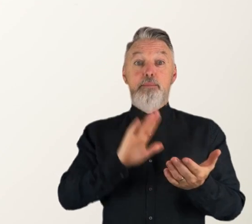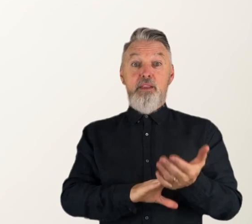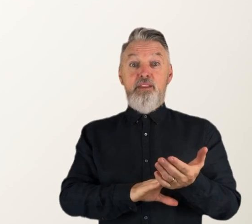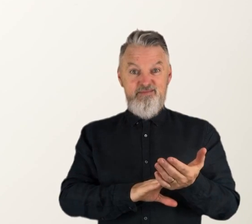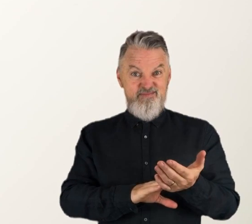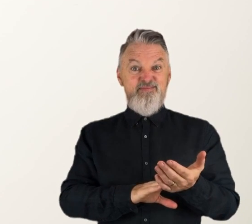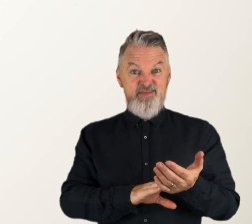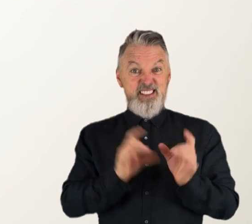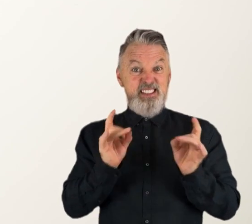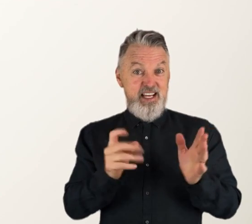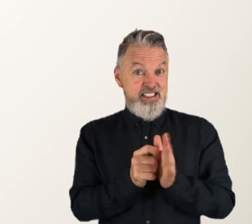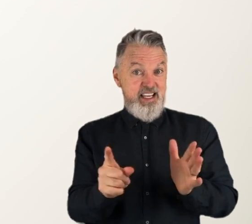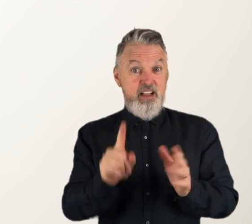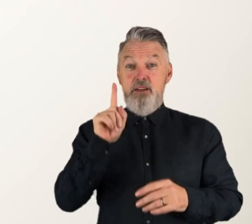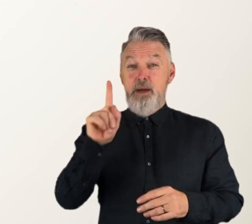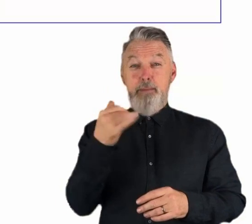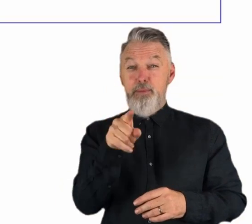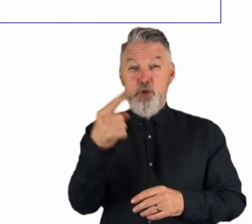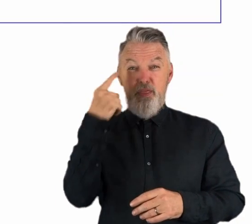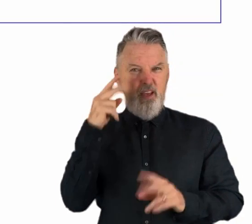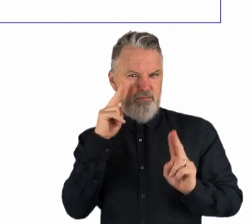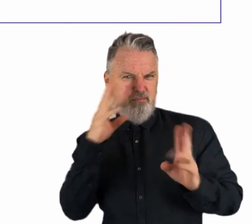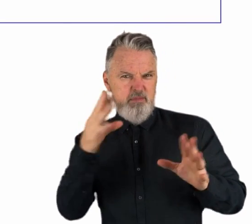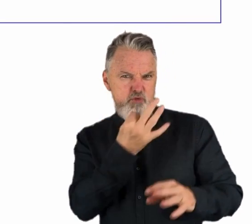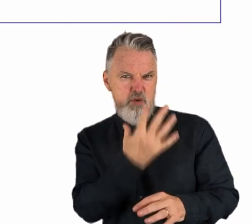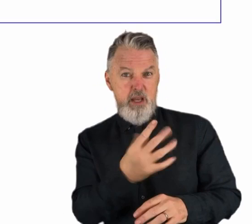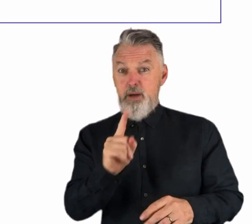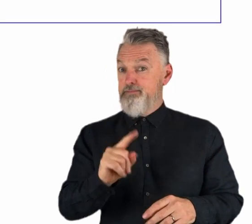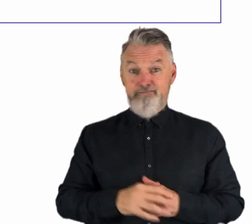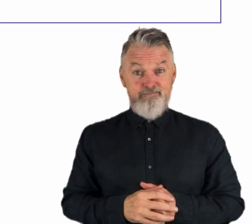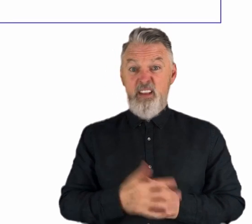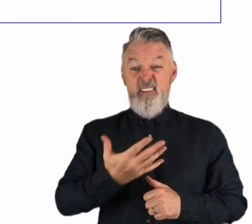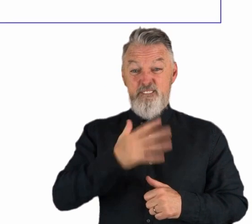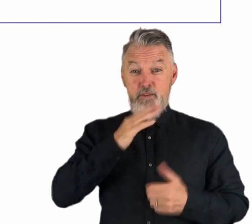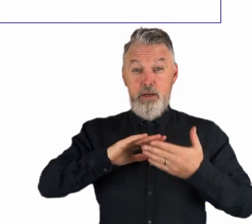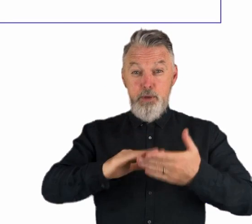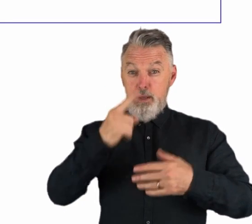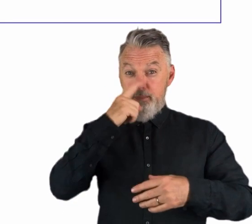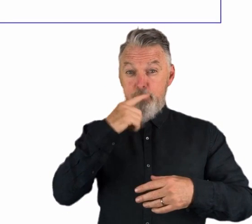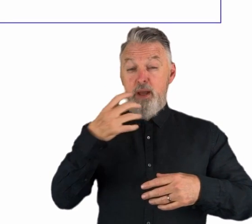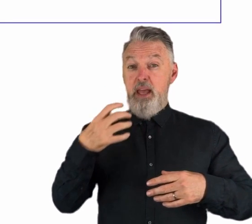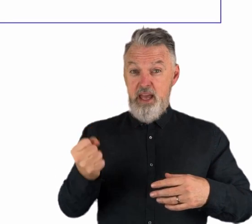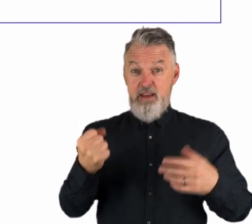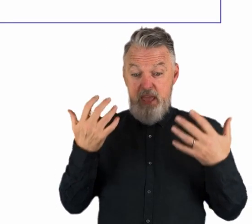but I'm here to tell you this is actually a huge opportunity becuase there are a minimum of 500 million people with hand limitations around the world